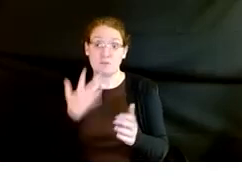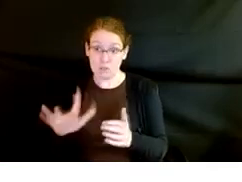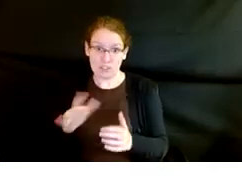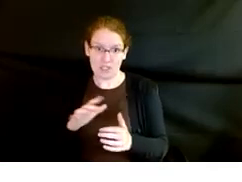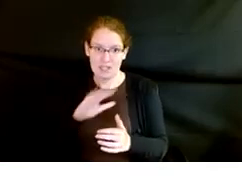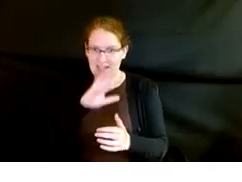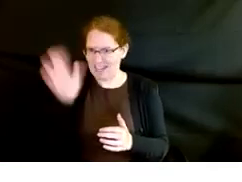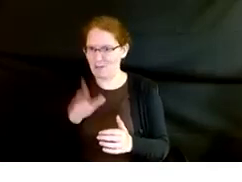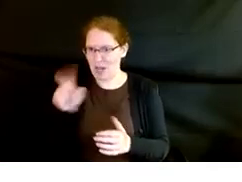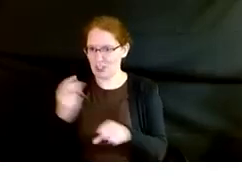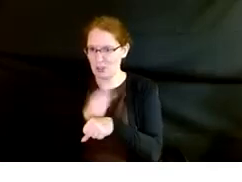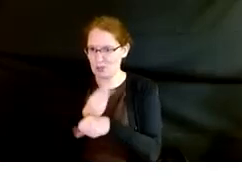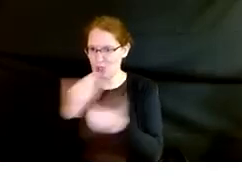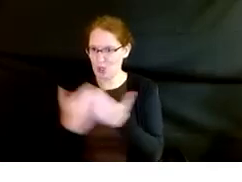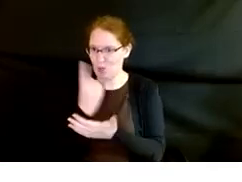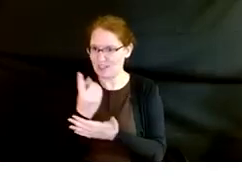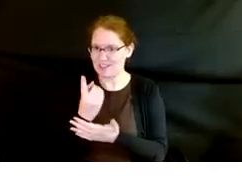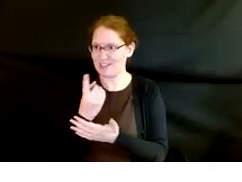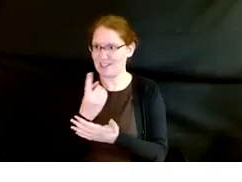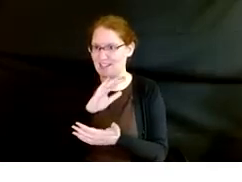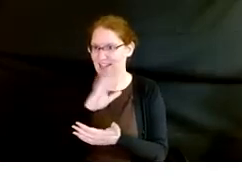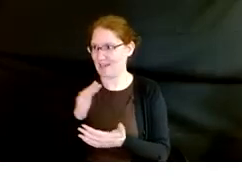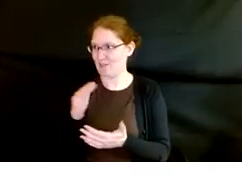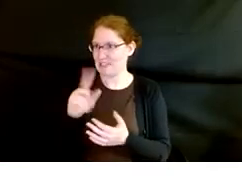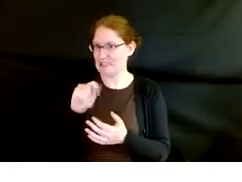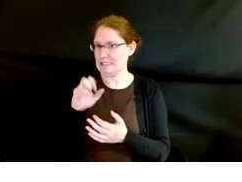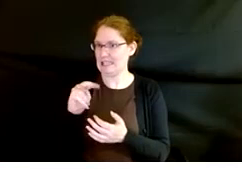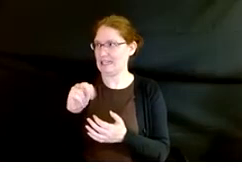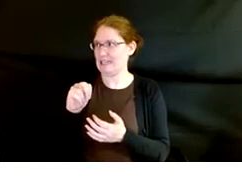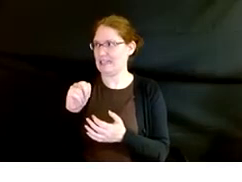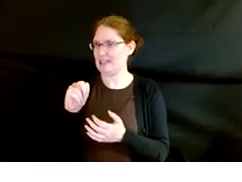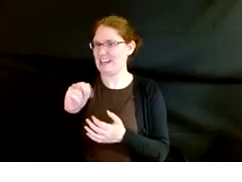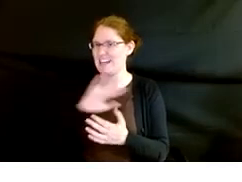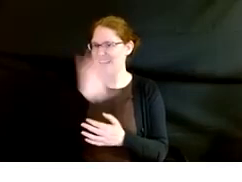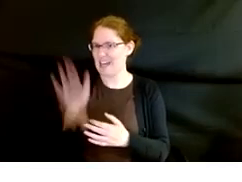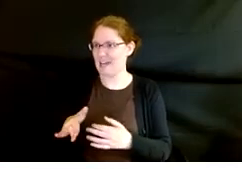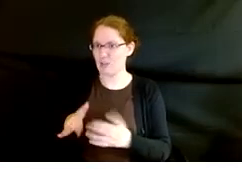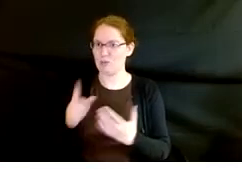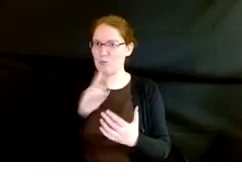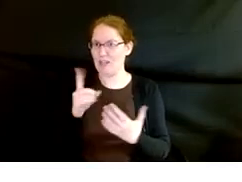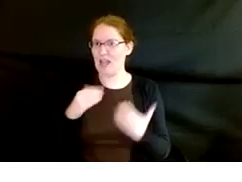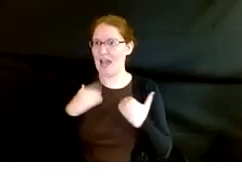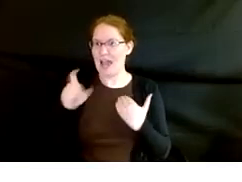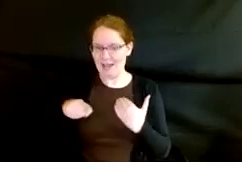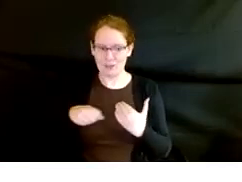care, we never got to a place in Tennessee um where we had to ration um health care we